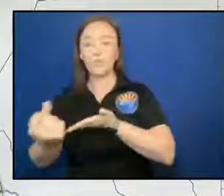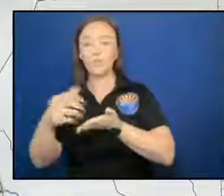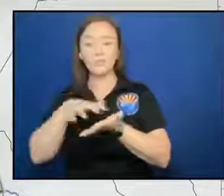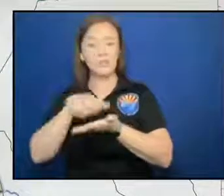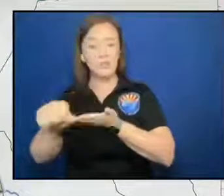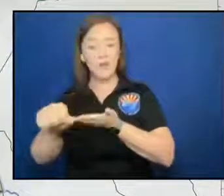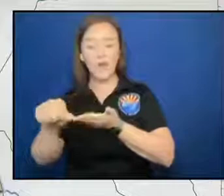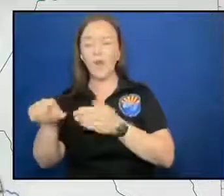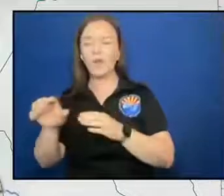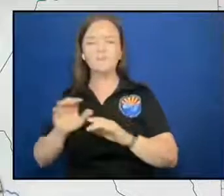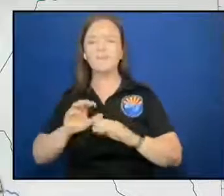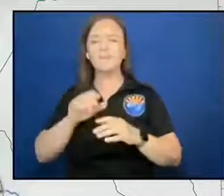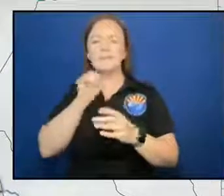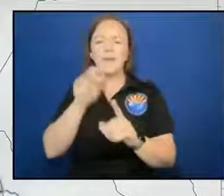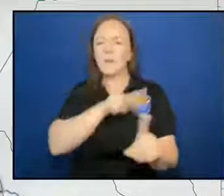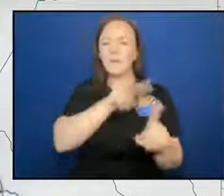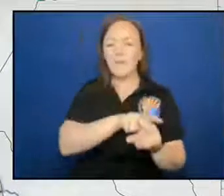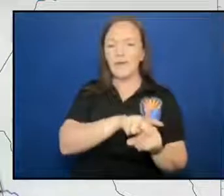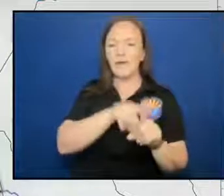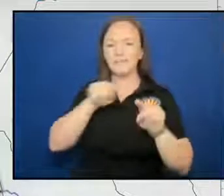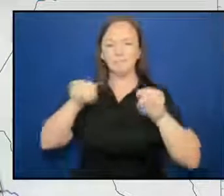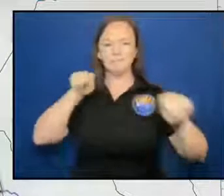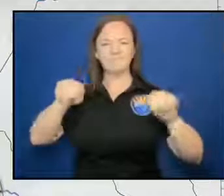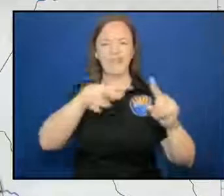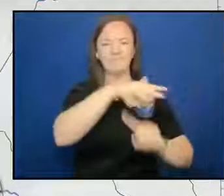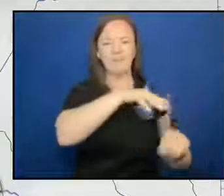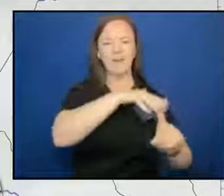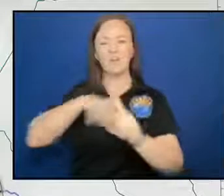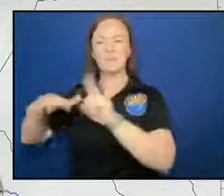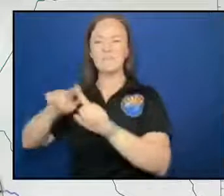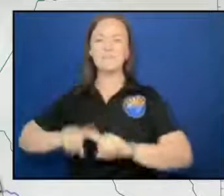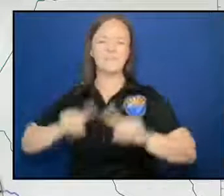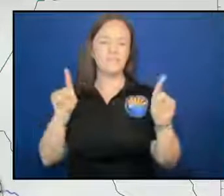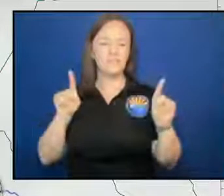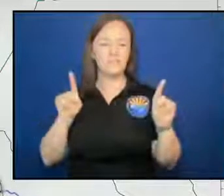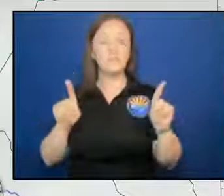NOW I WILL TURN IT OVER TO SOUTHWEST INCIDENT